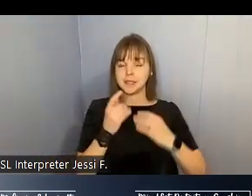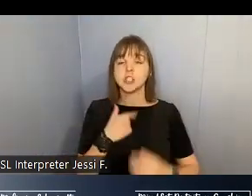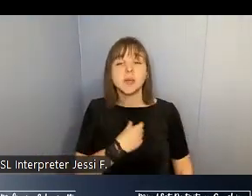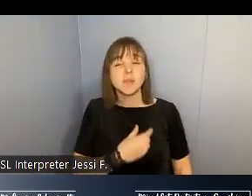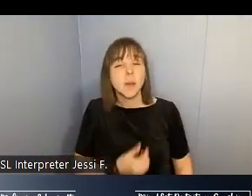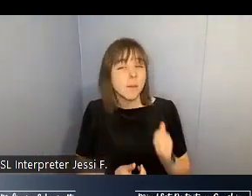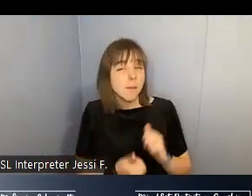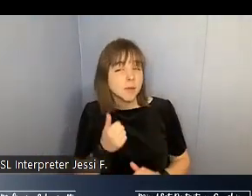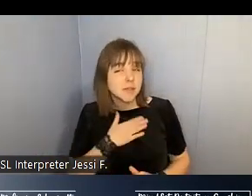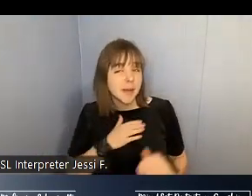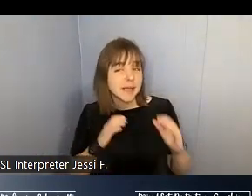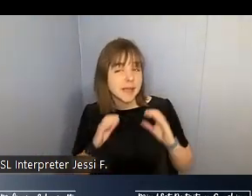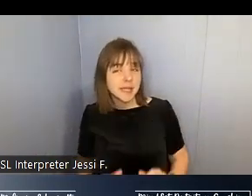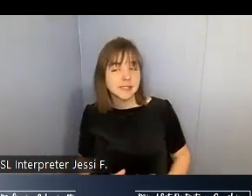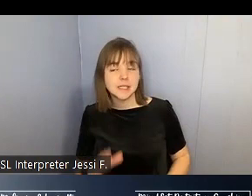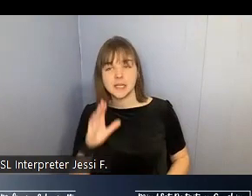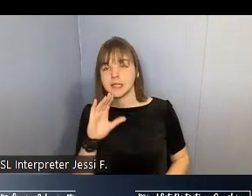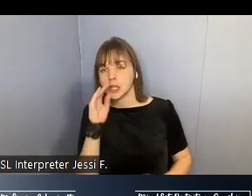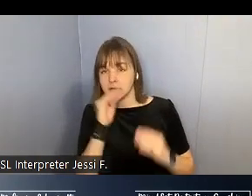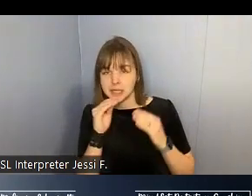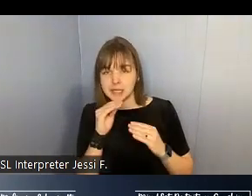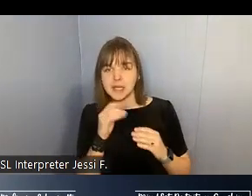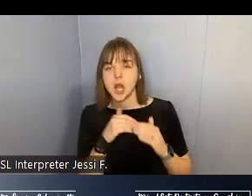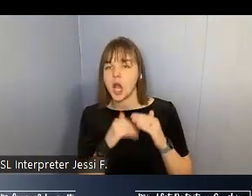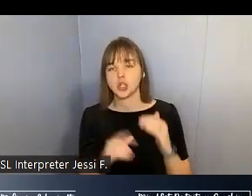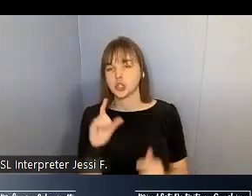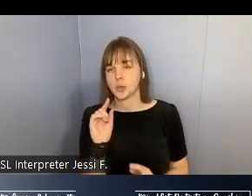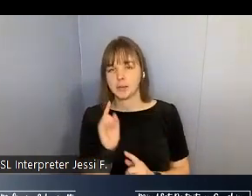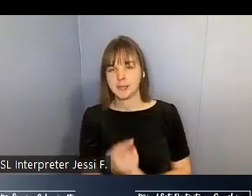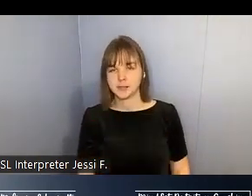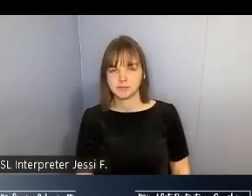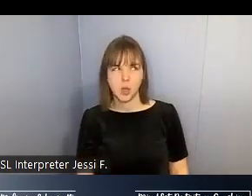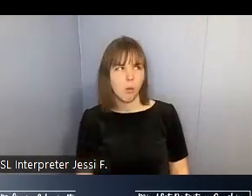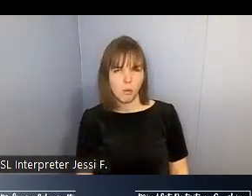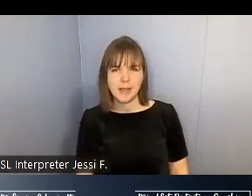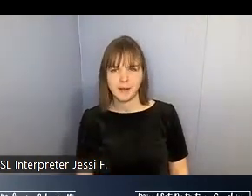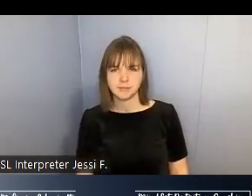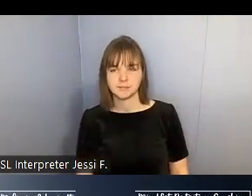most people's meals do not last anywhere near 20 minutes. When we test this out with some clients